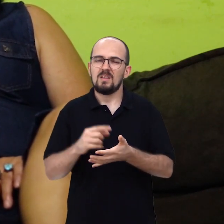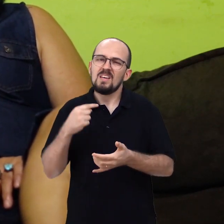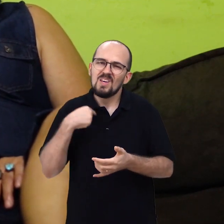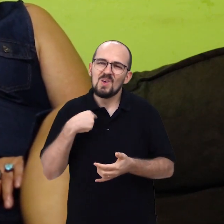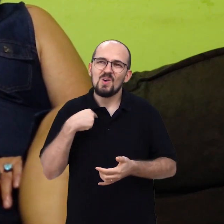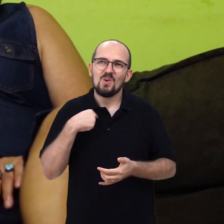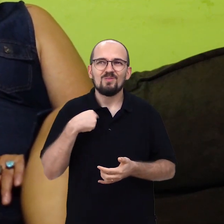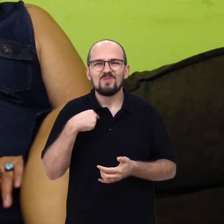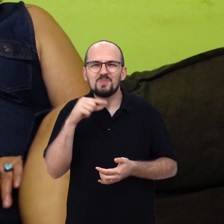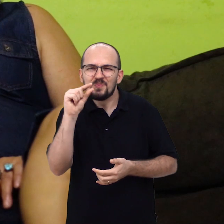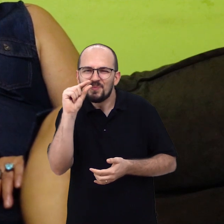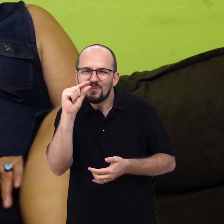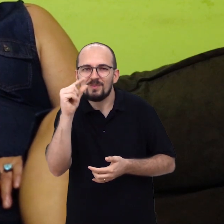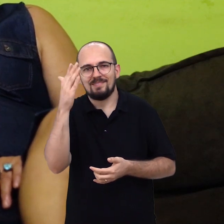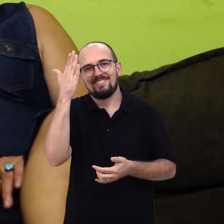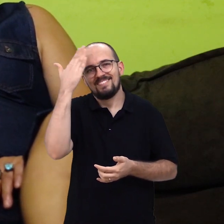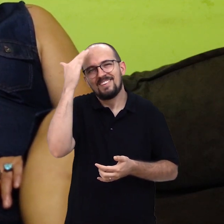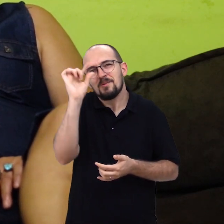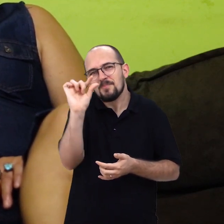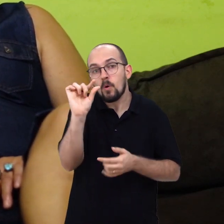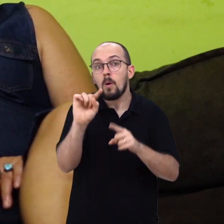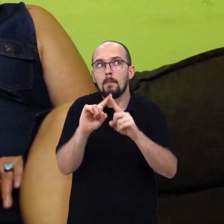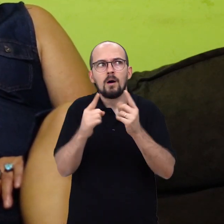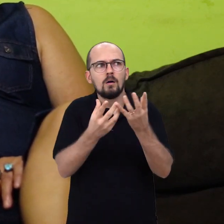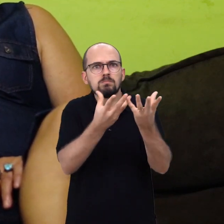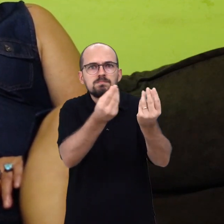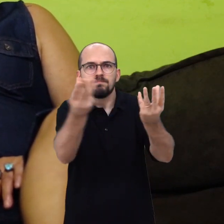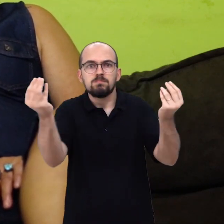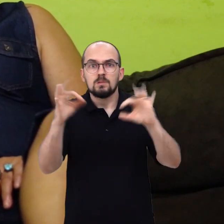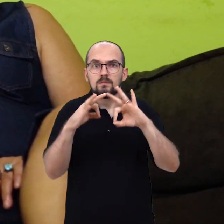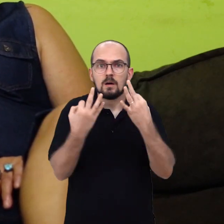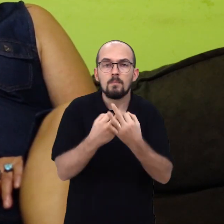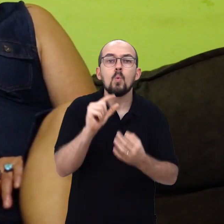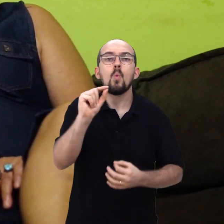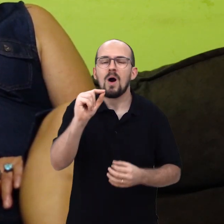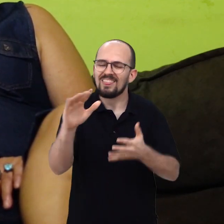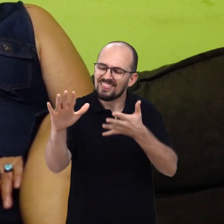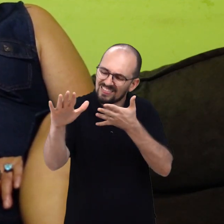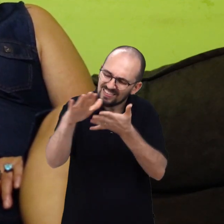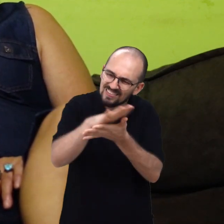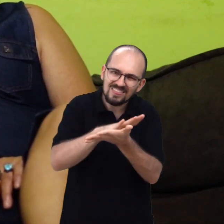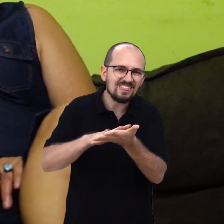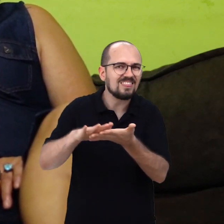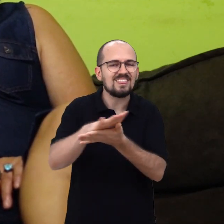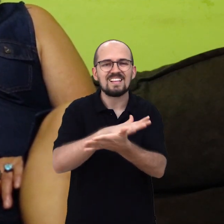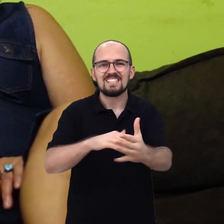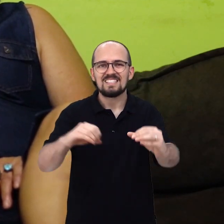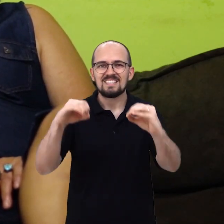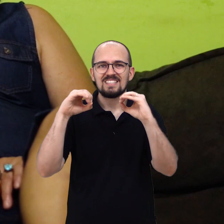Me, it's because I already know at least a little bit, right?! But there are many families that don't have anyone…